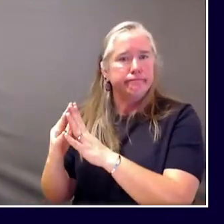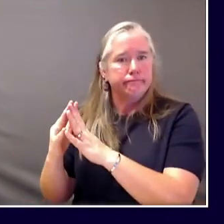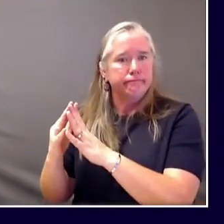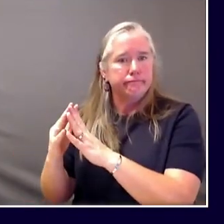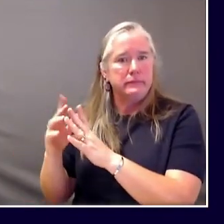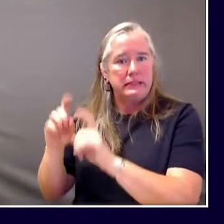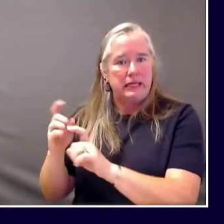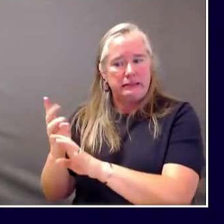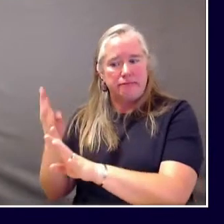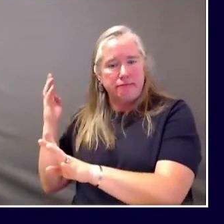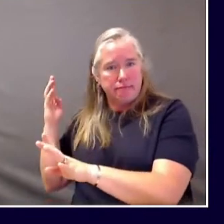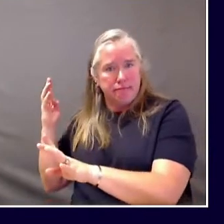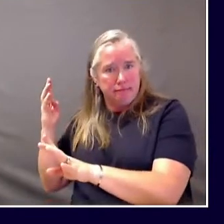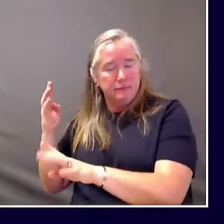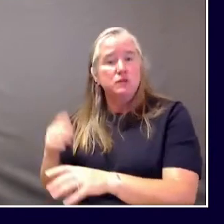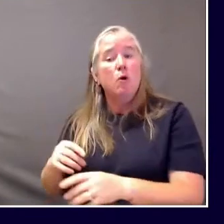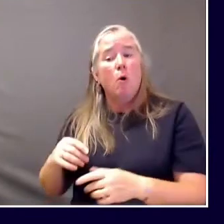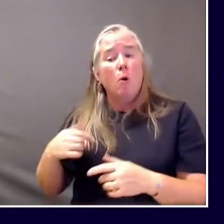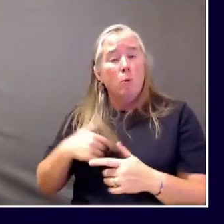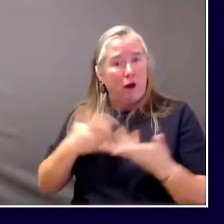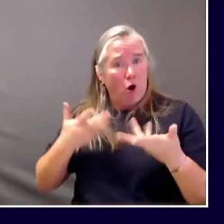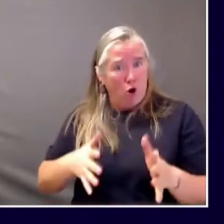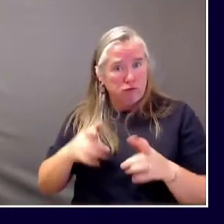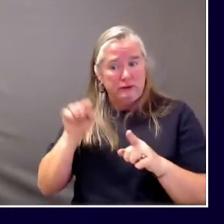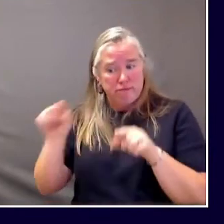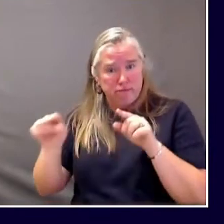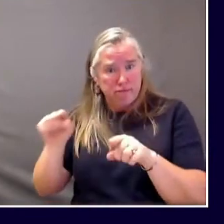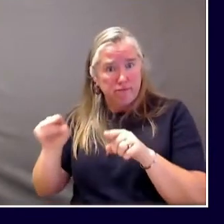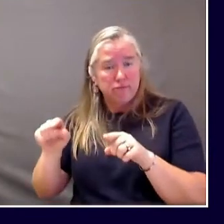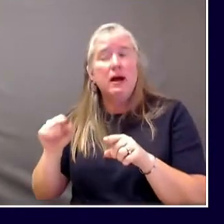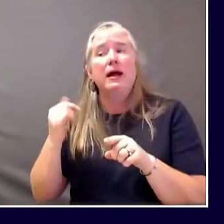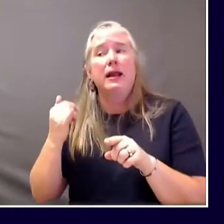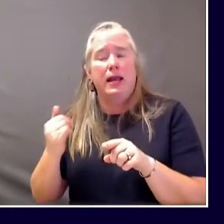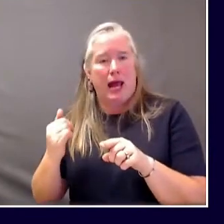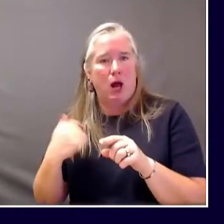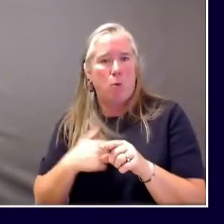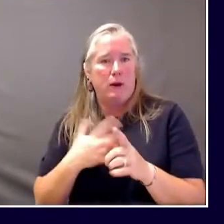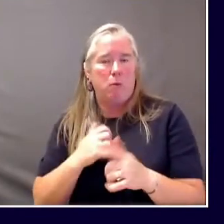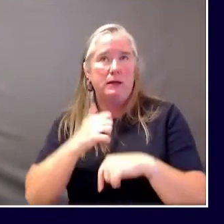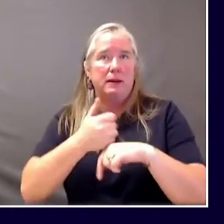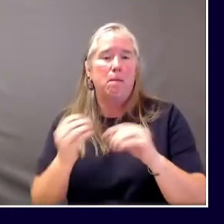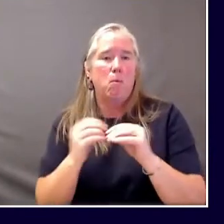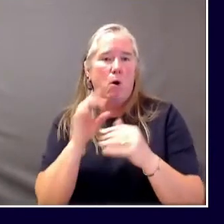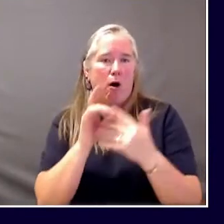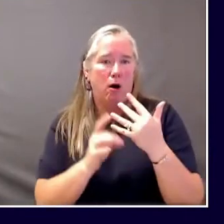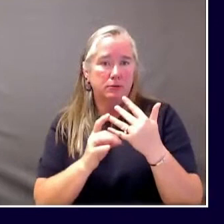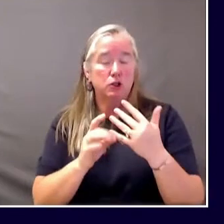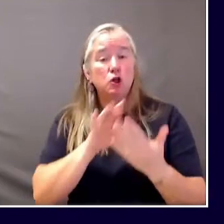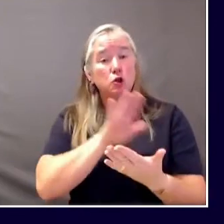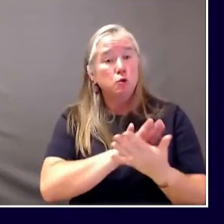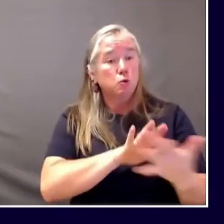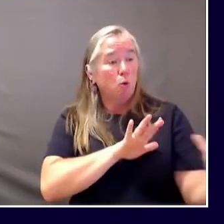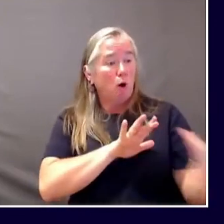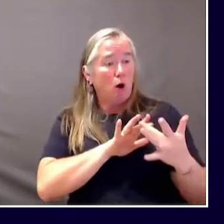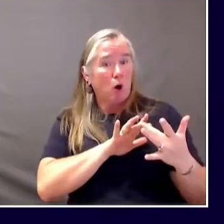to to to be set up as a more regularized